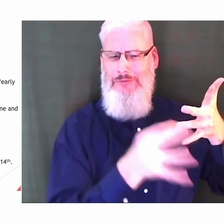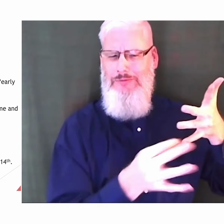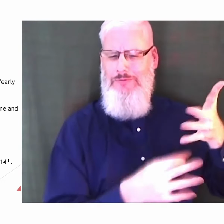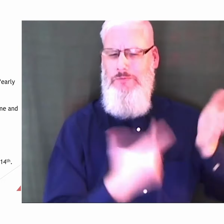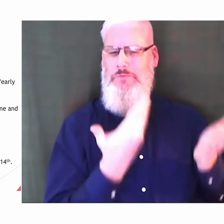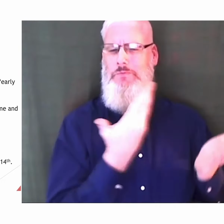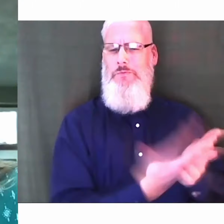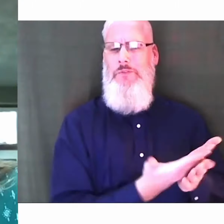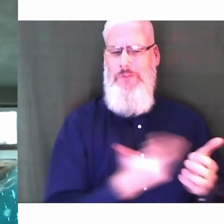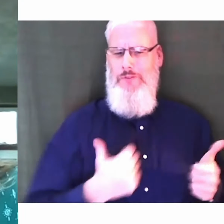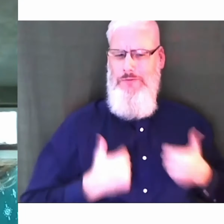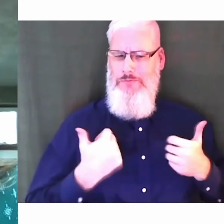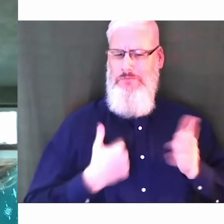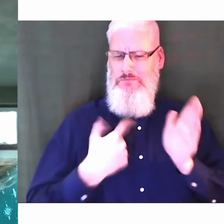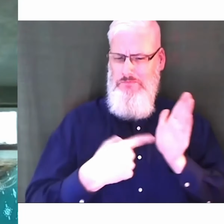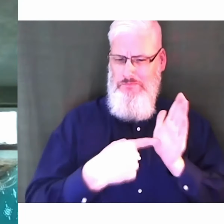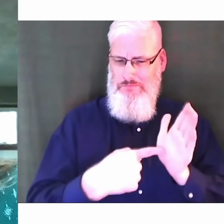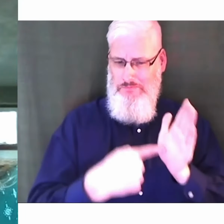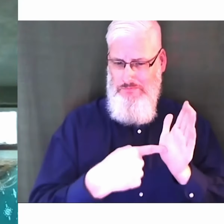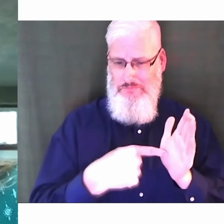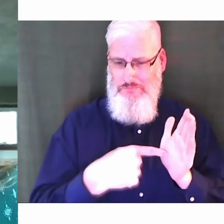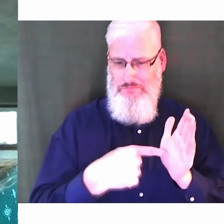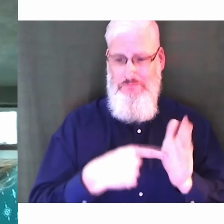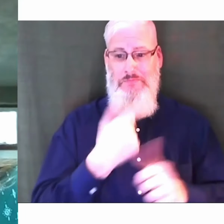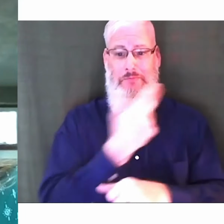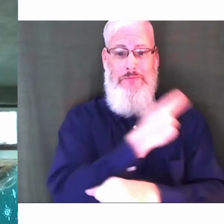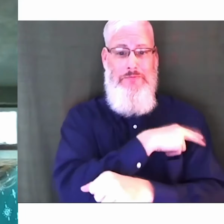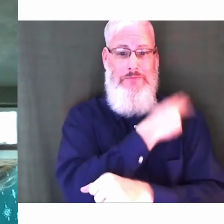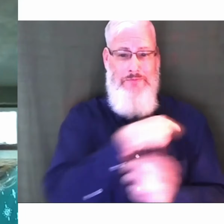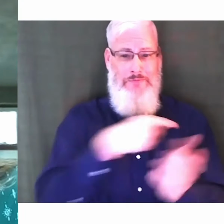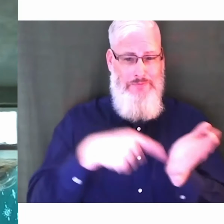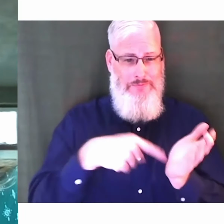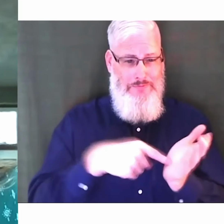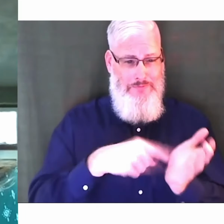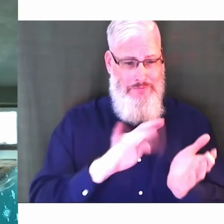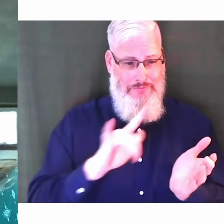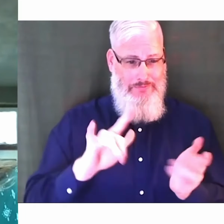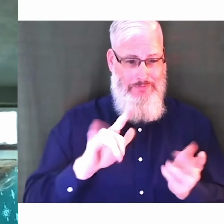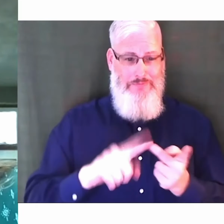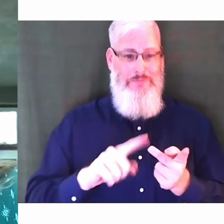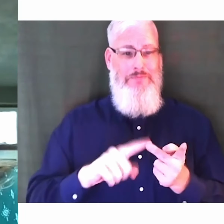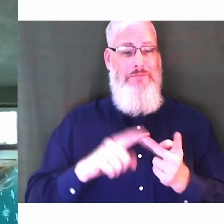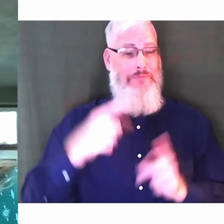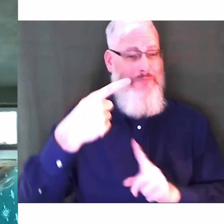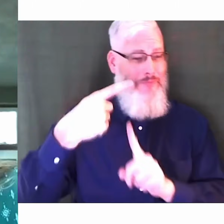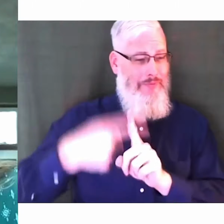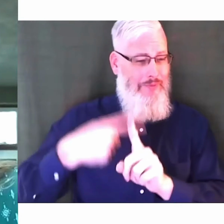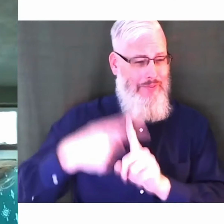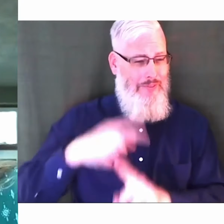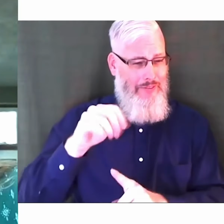for registering. Some examples are current utility bill, lease,